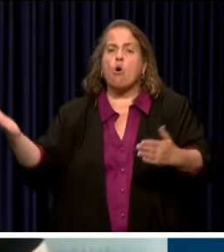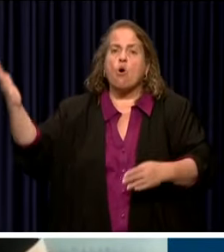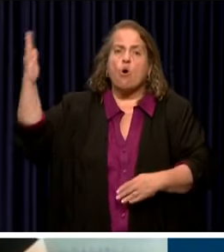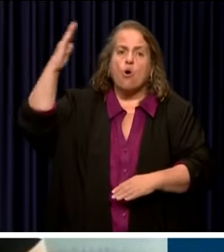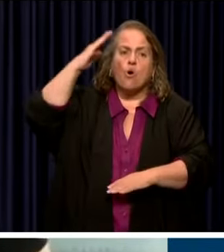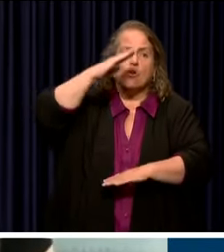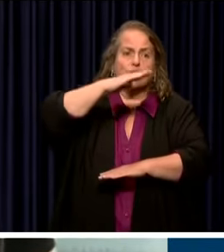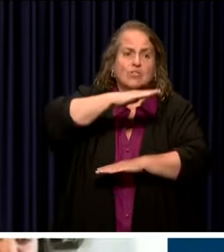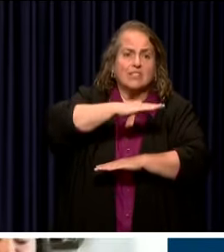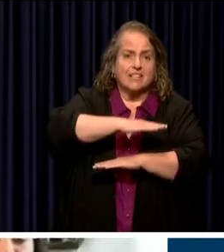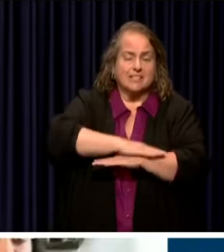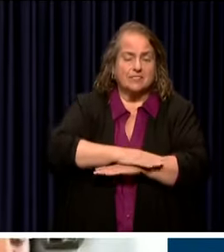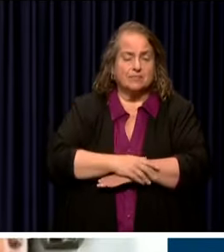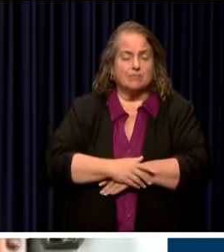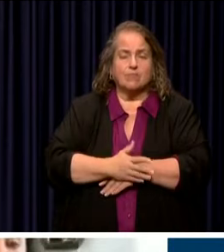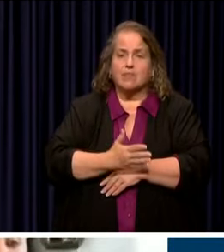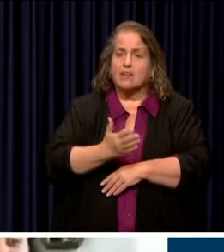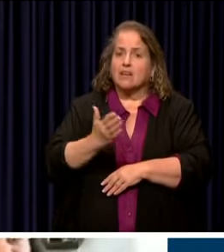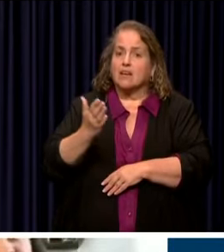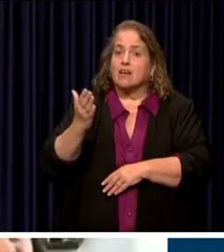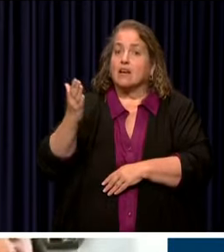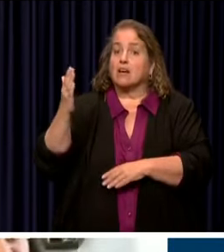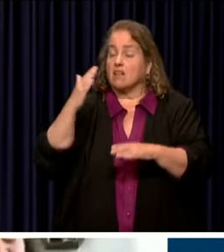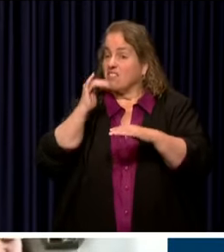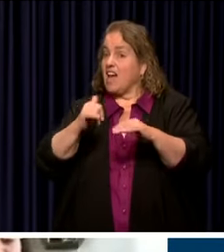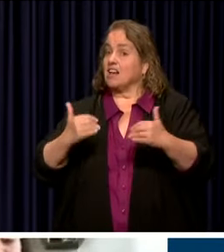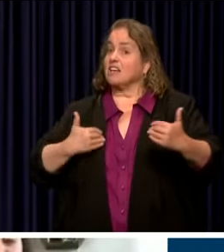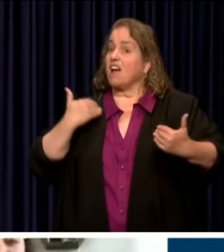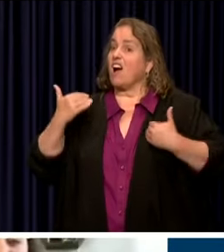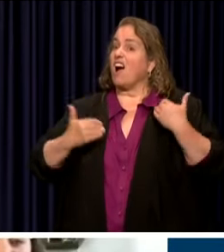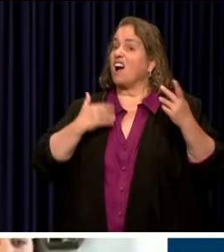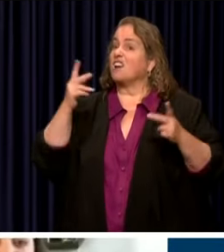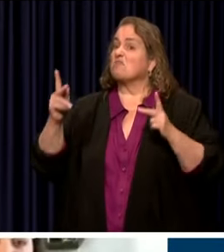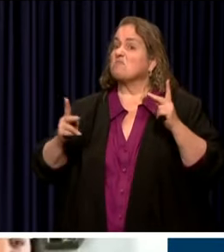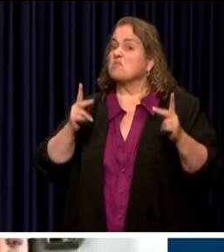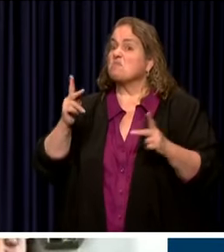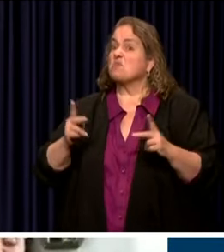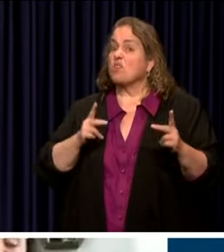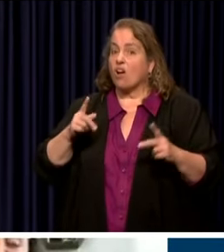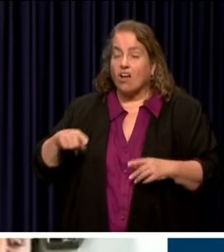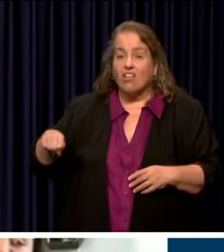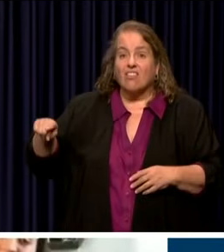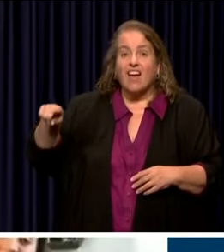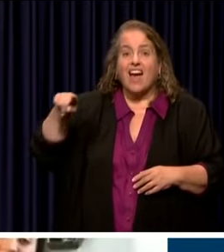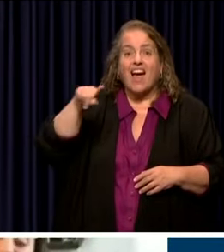FOR THE OLD KENTUCKY HOME FAR AWAY